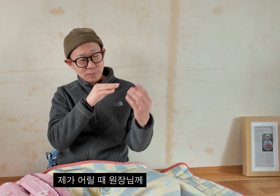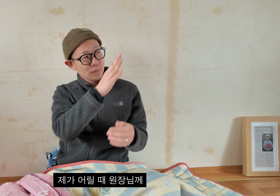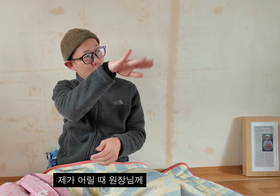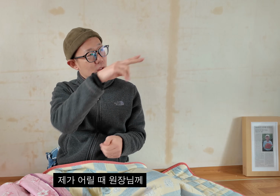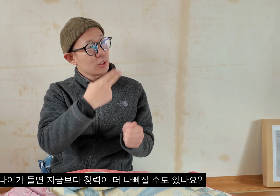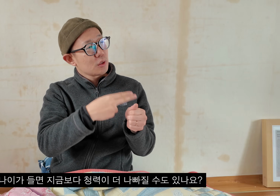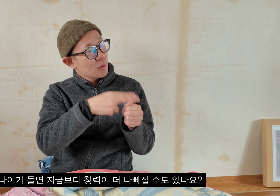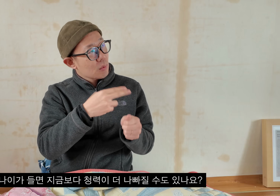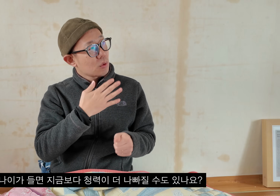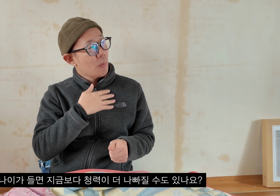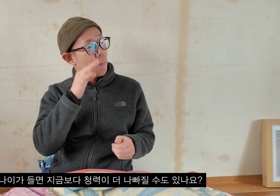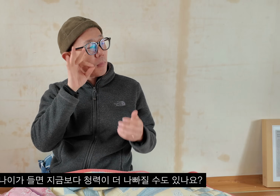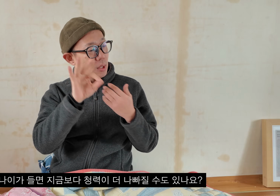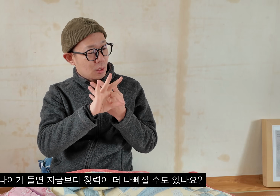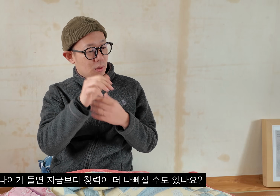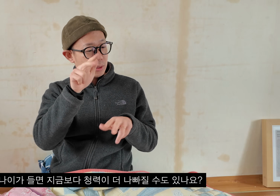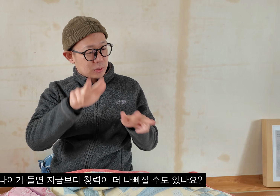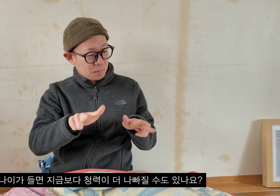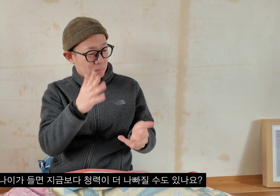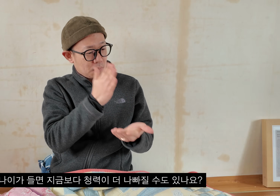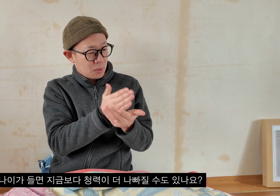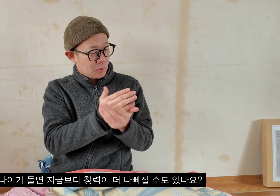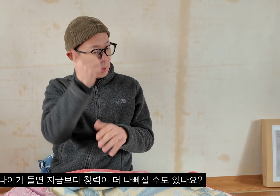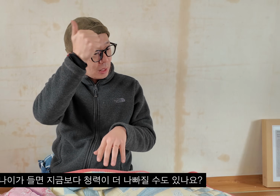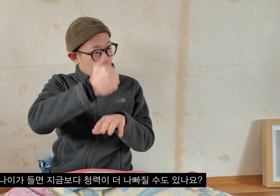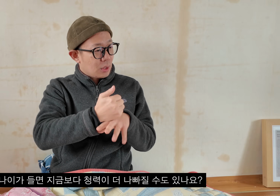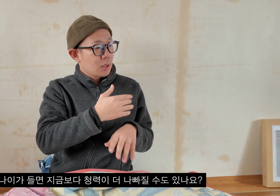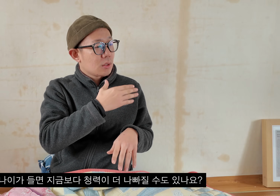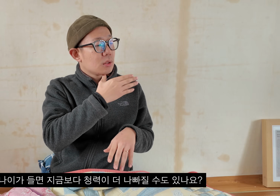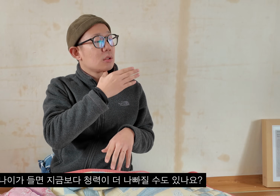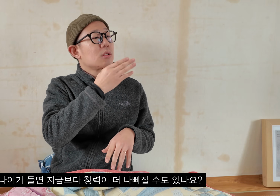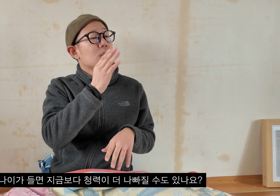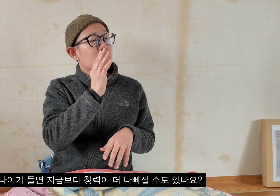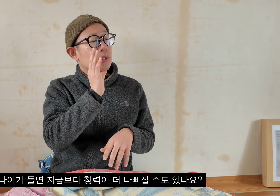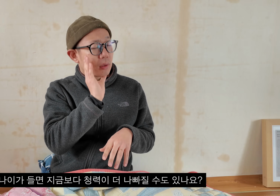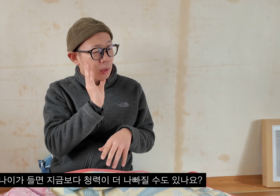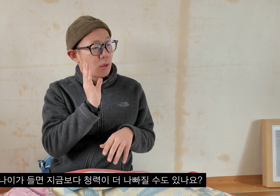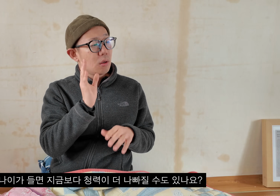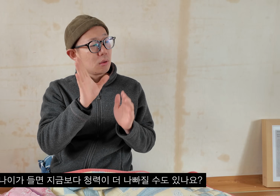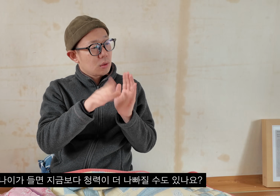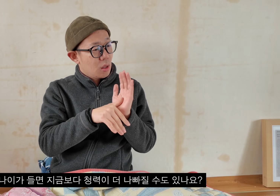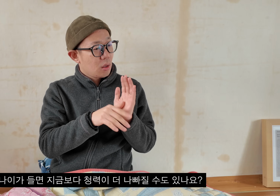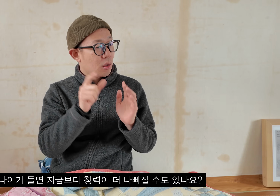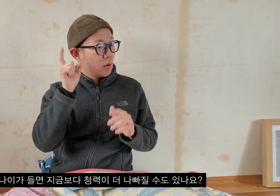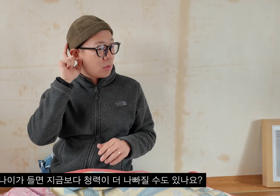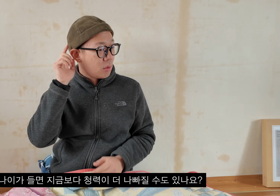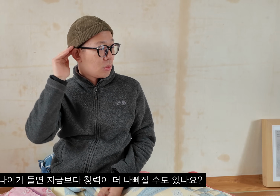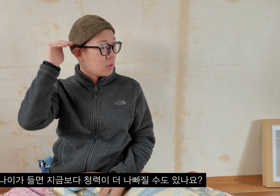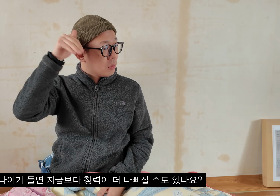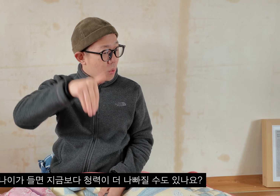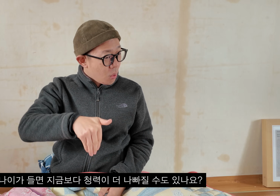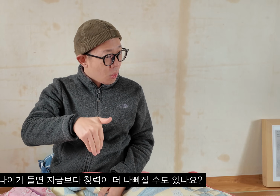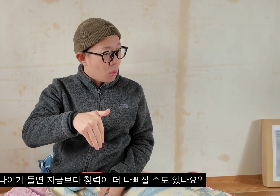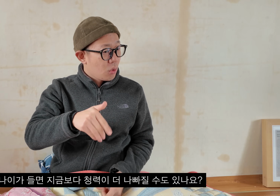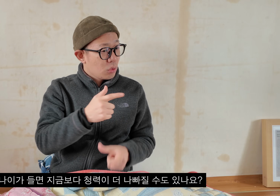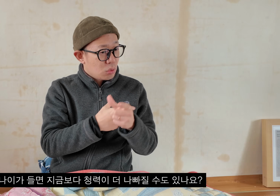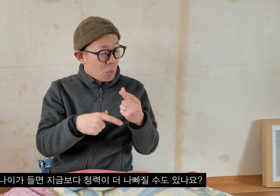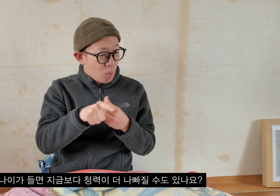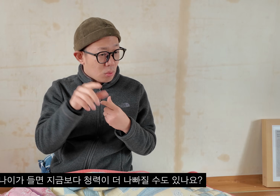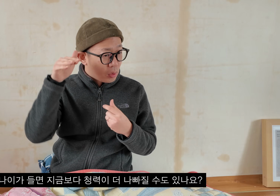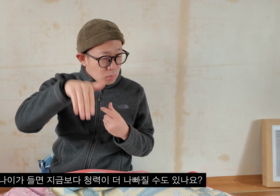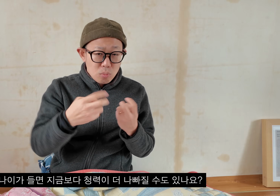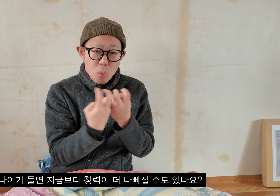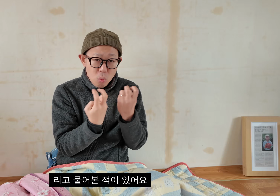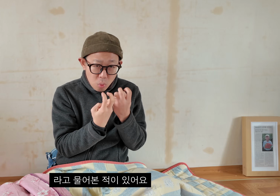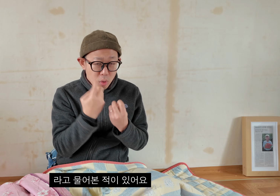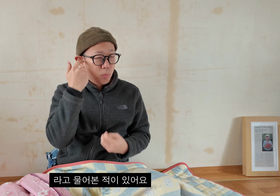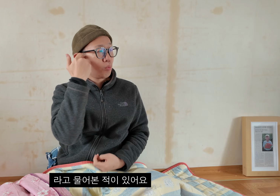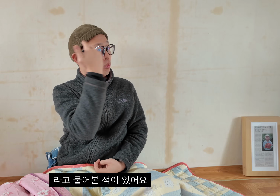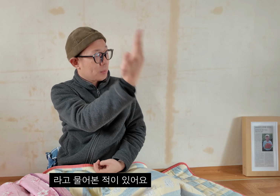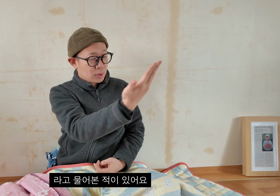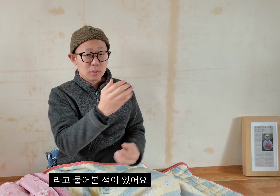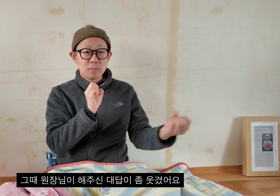“When I get older, will my hearing get worse?”